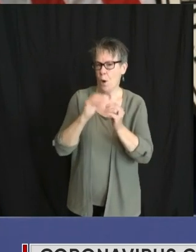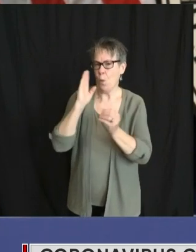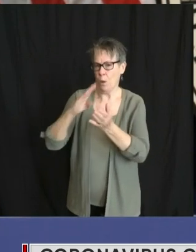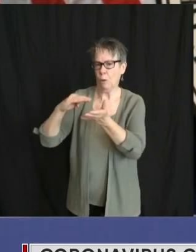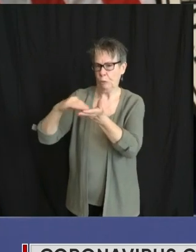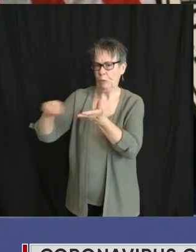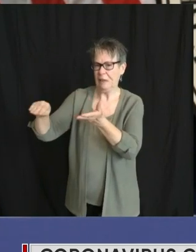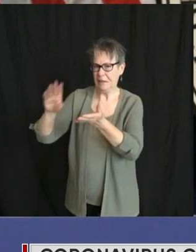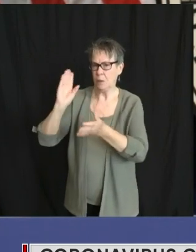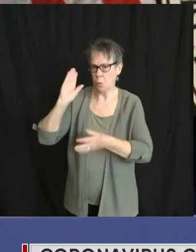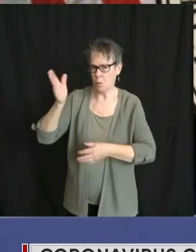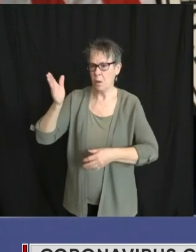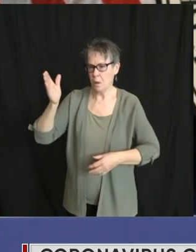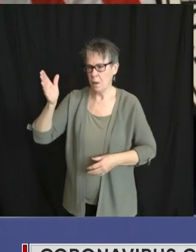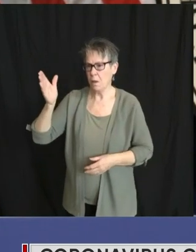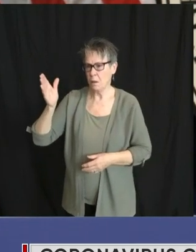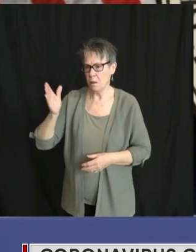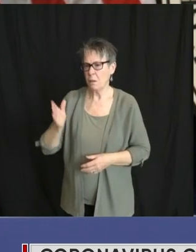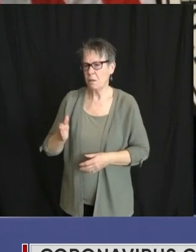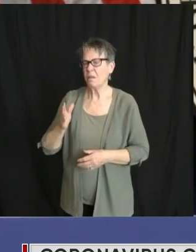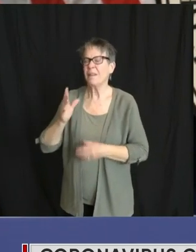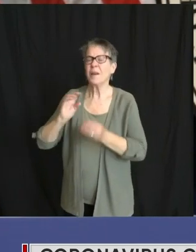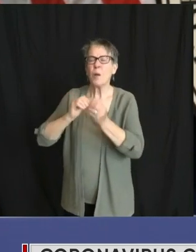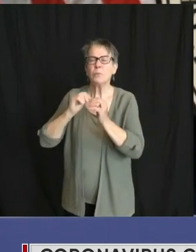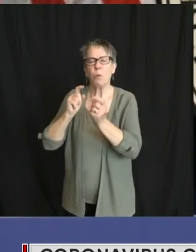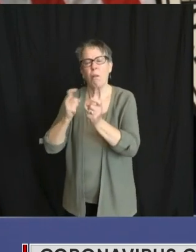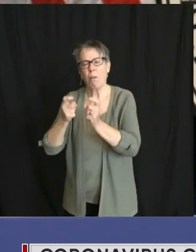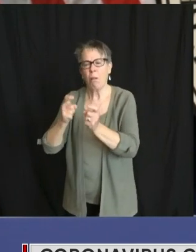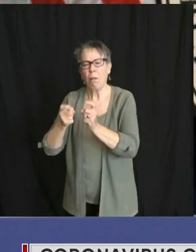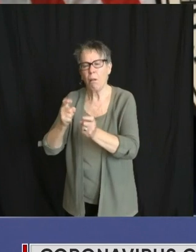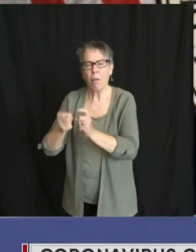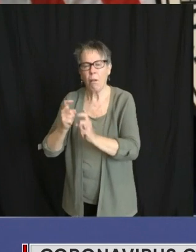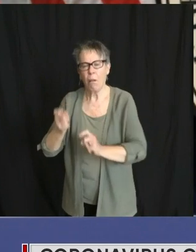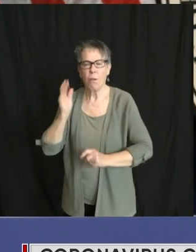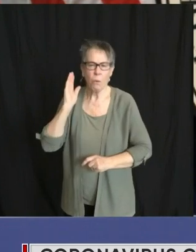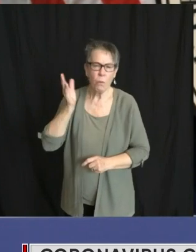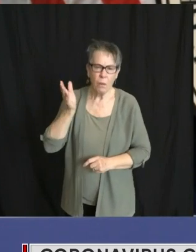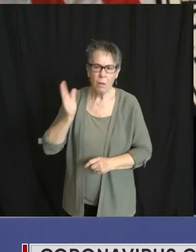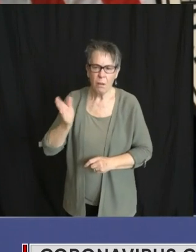REVIEW IS ONGOING.